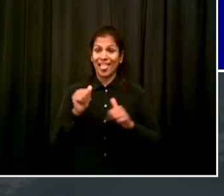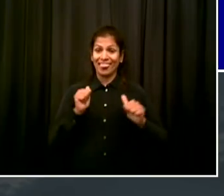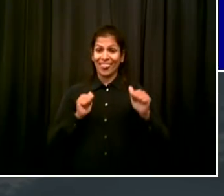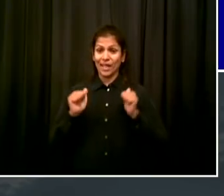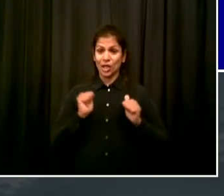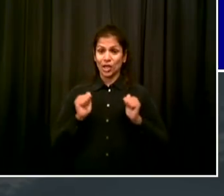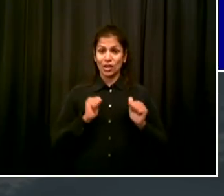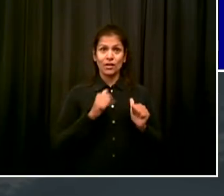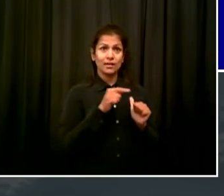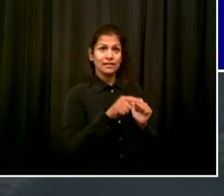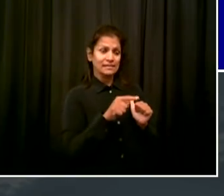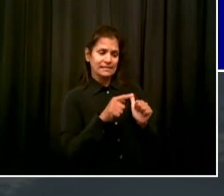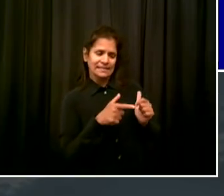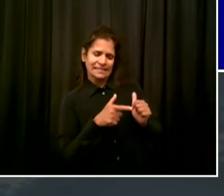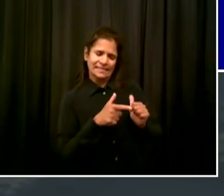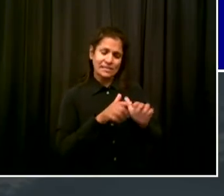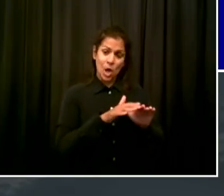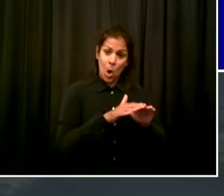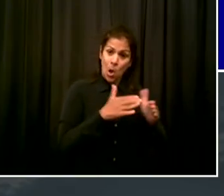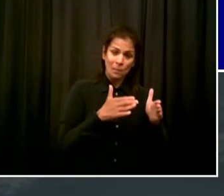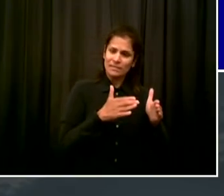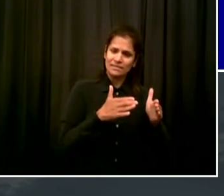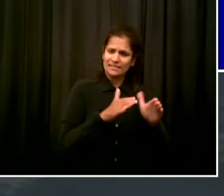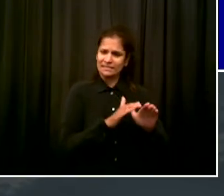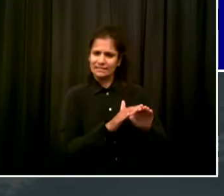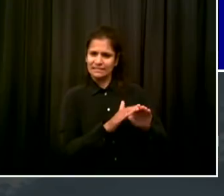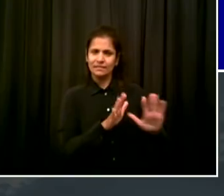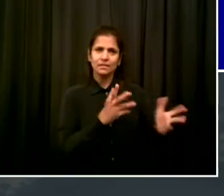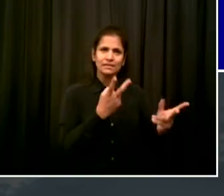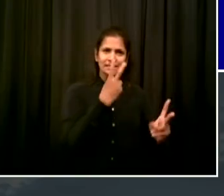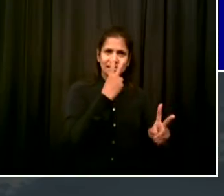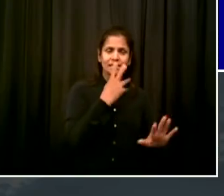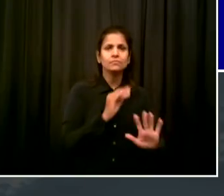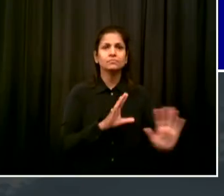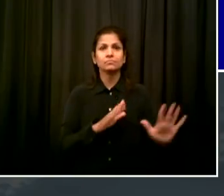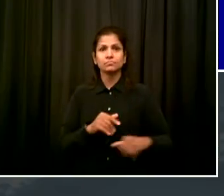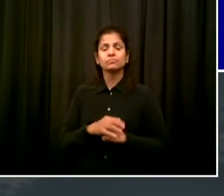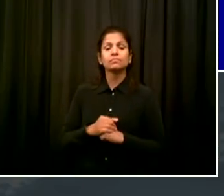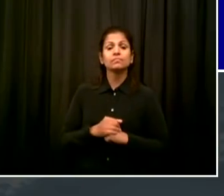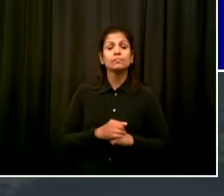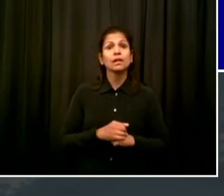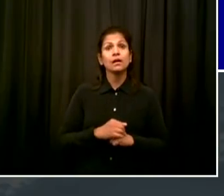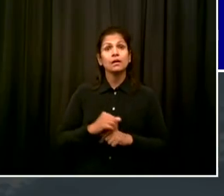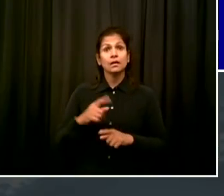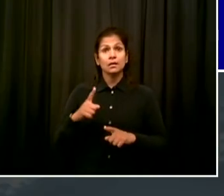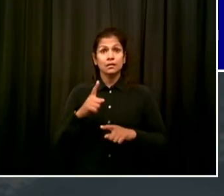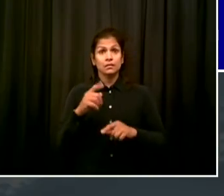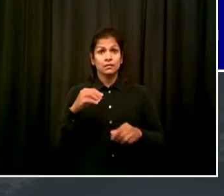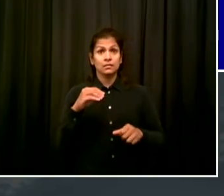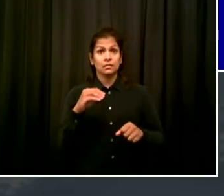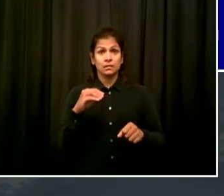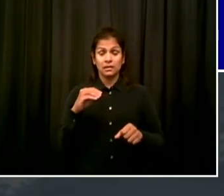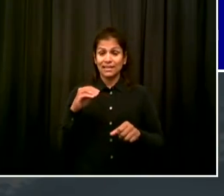EACH SITUATION IS GOING TO E B LOKOEATD INDIVIDUALLY .